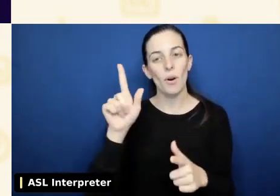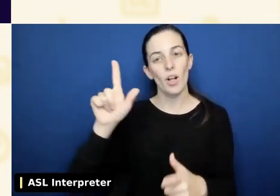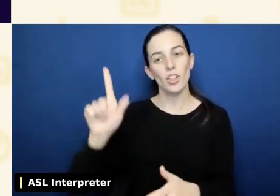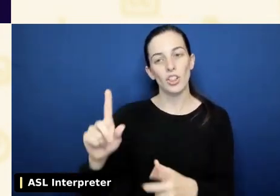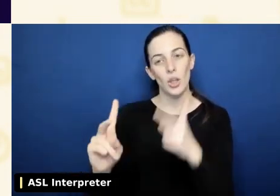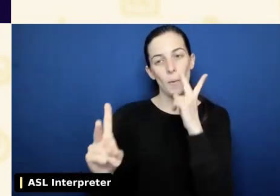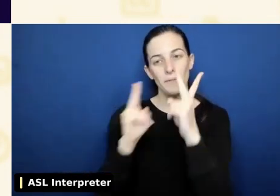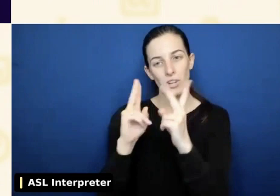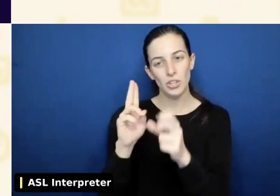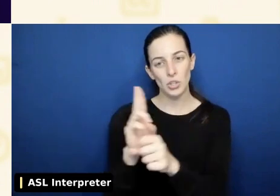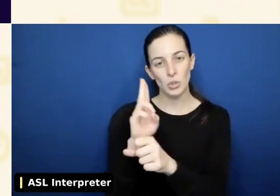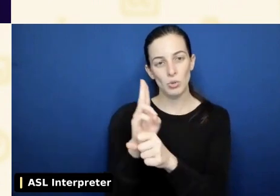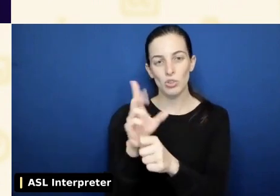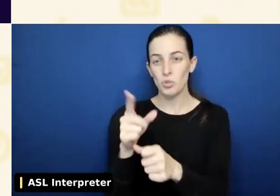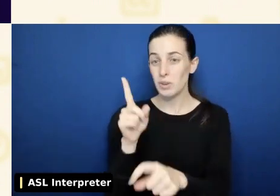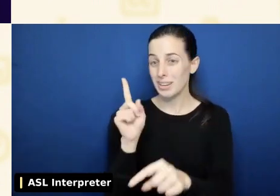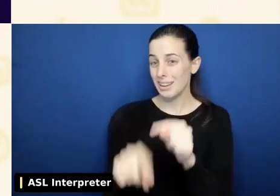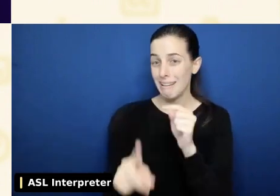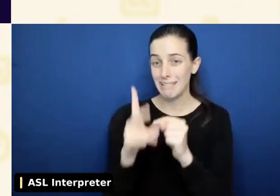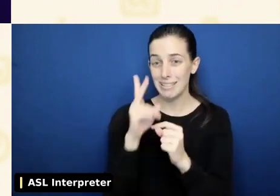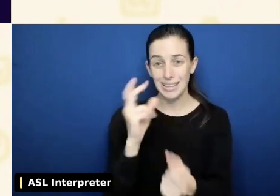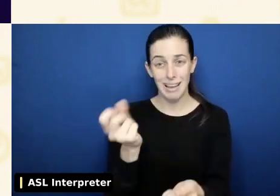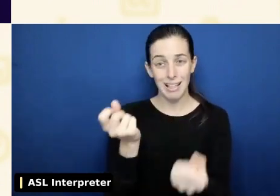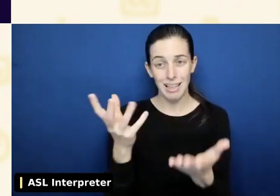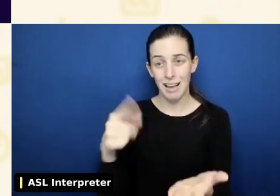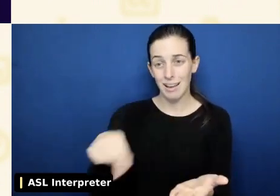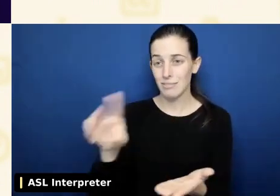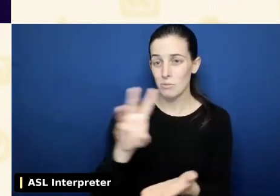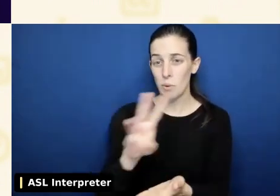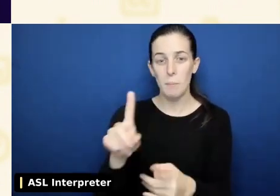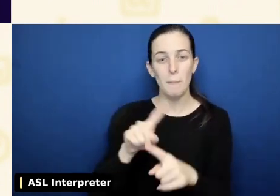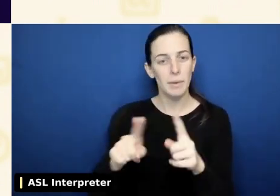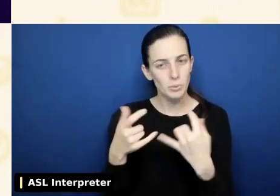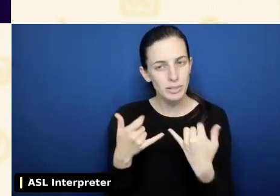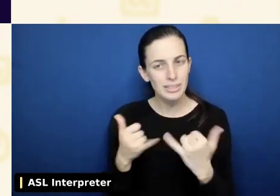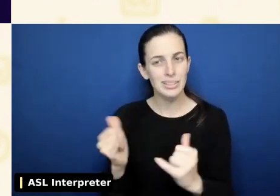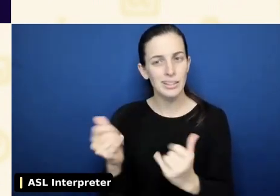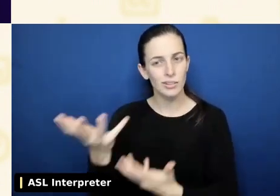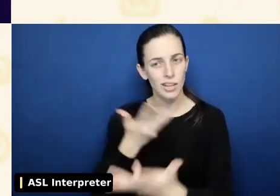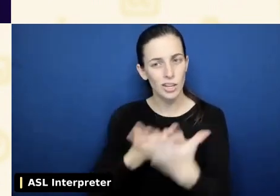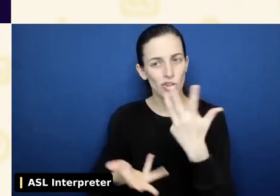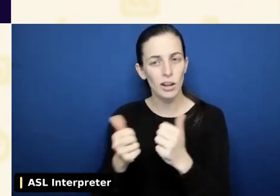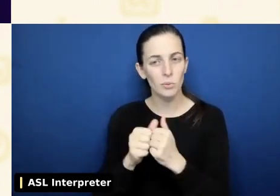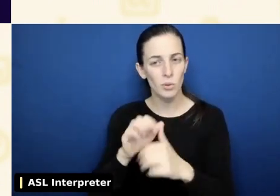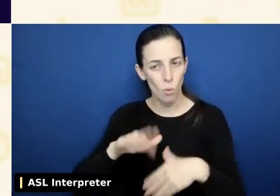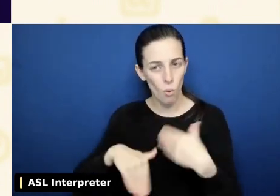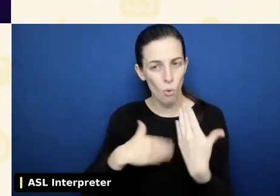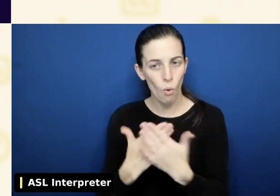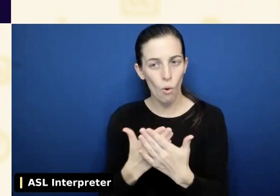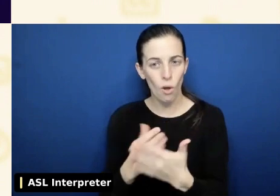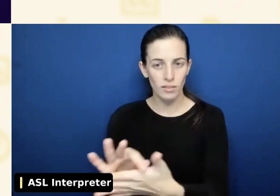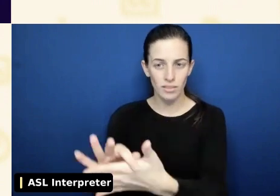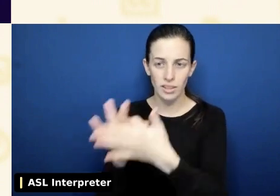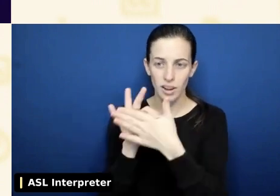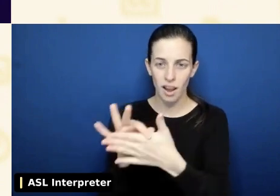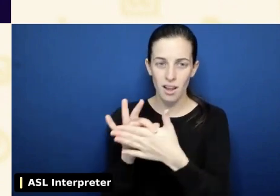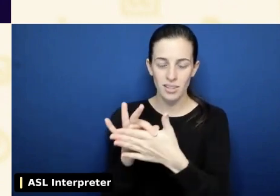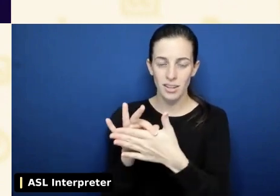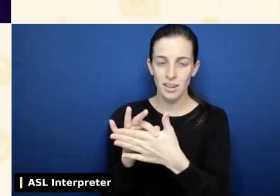of the website, but you can still interact with all of the content in the modal, it functions from a reflow perspective.